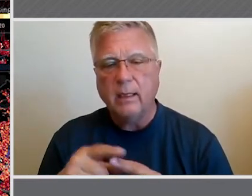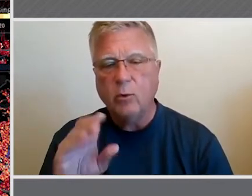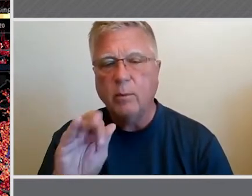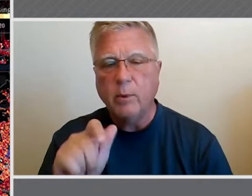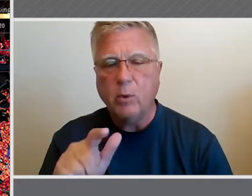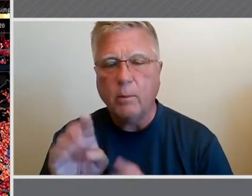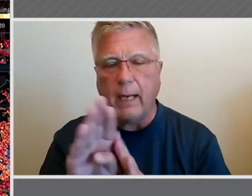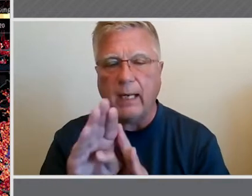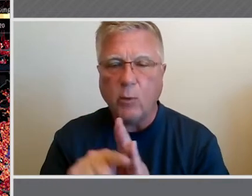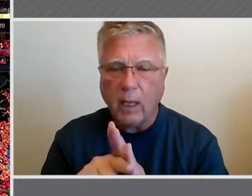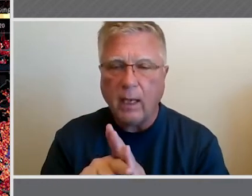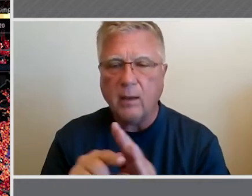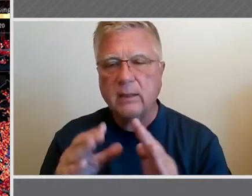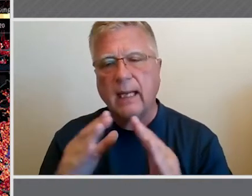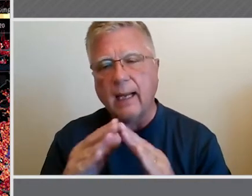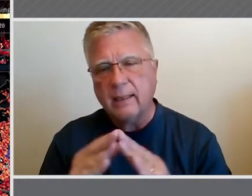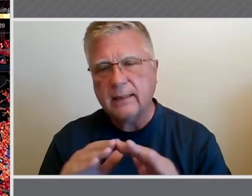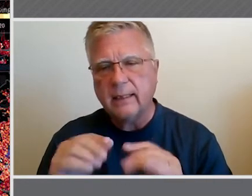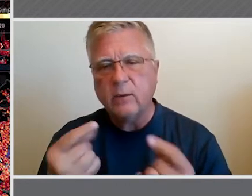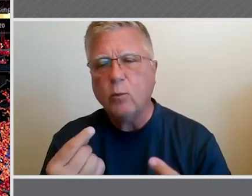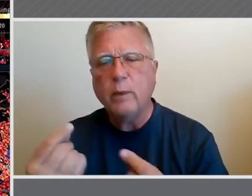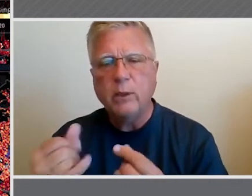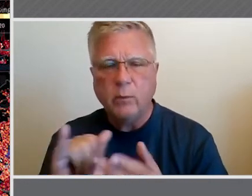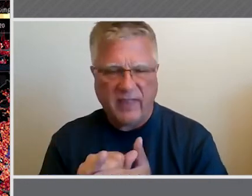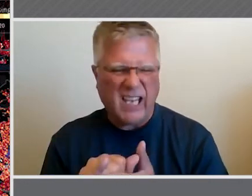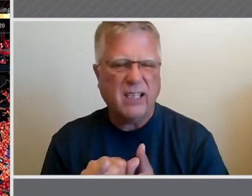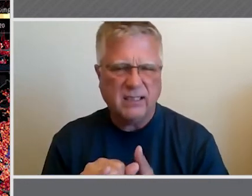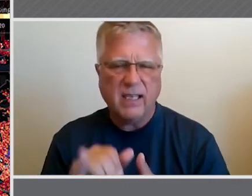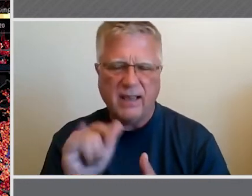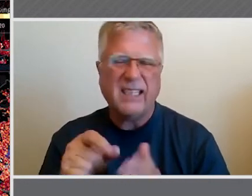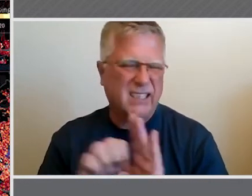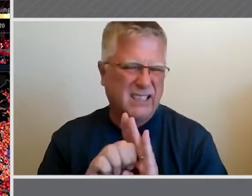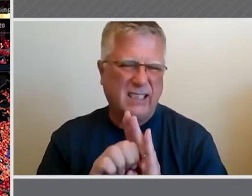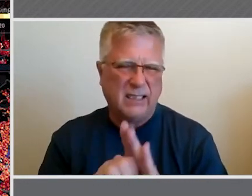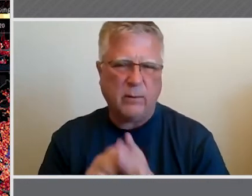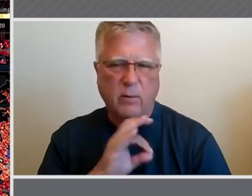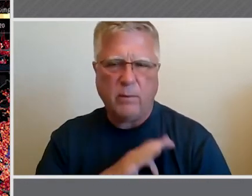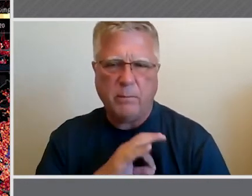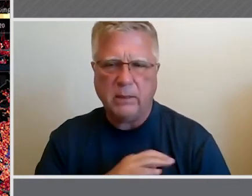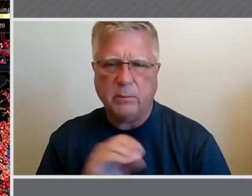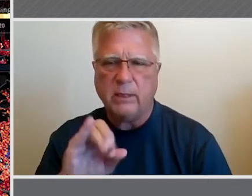be considered so just an example but disparate impact is so disparate impact research looks